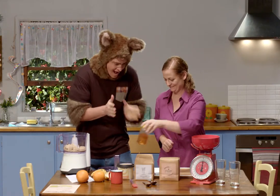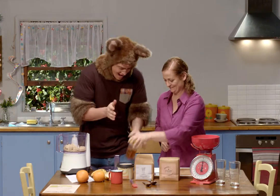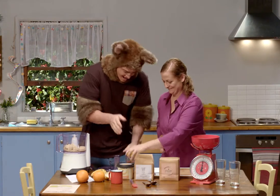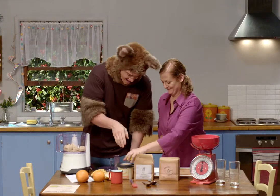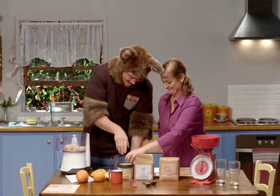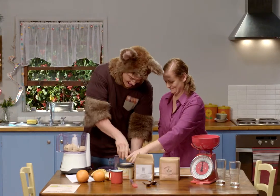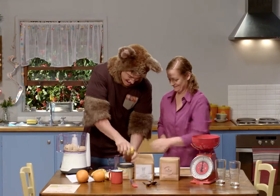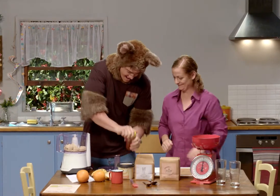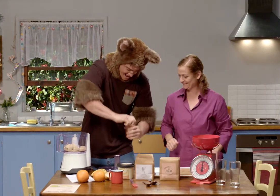Okay.